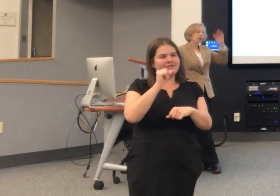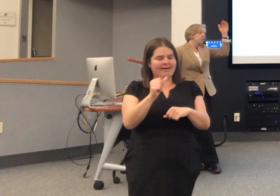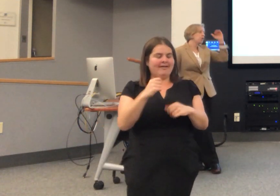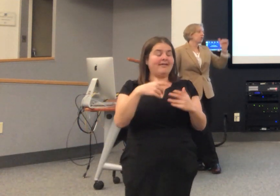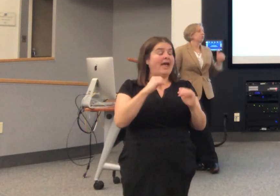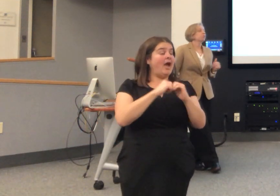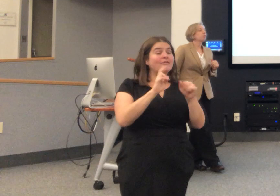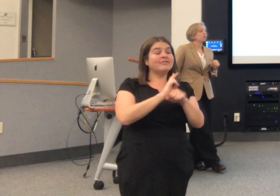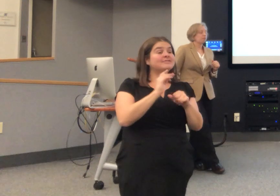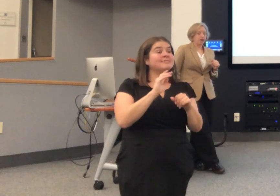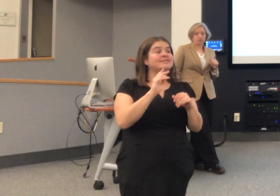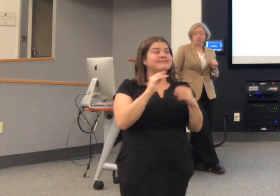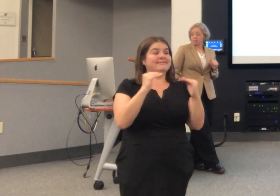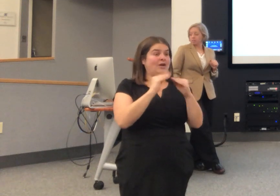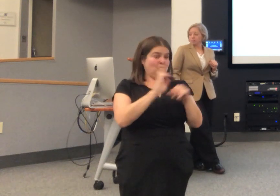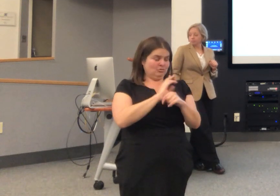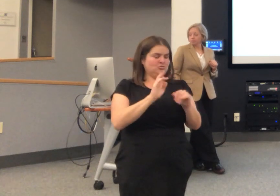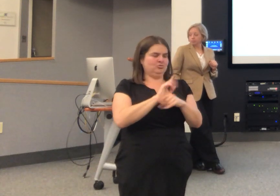you have to walk through this four factor test.